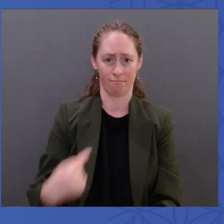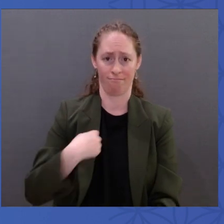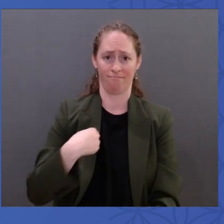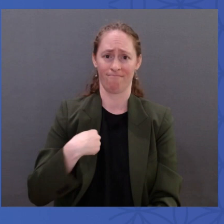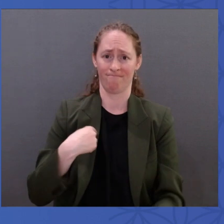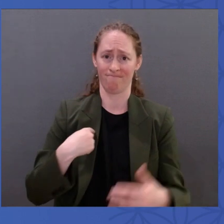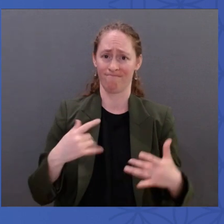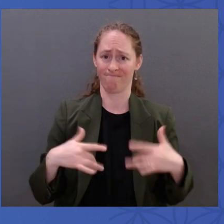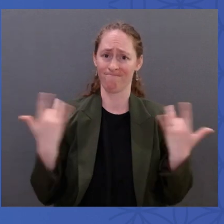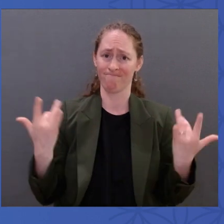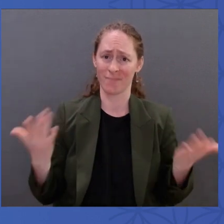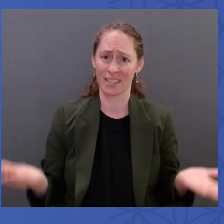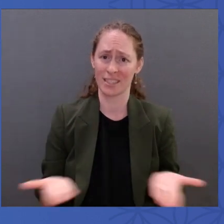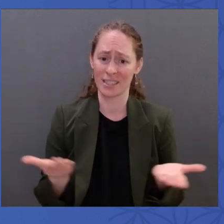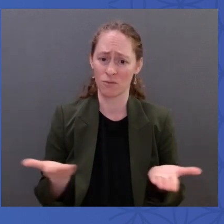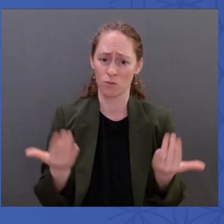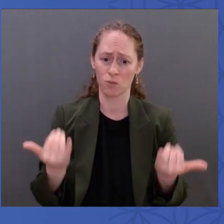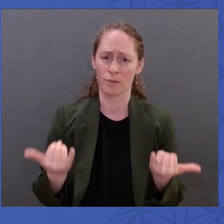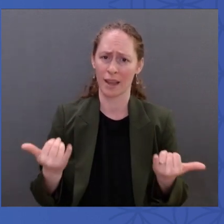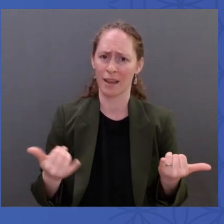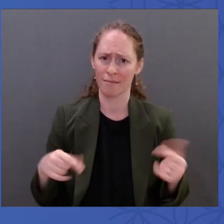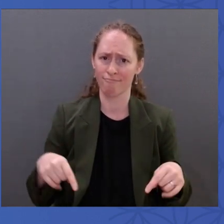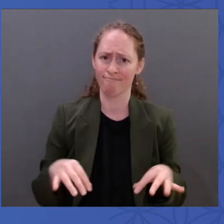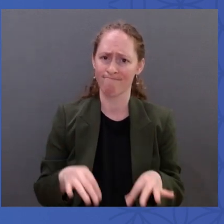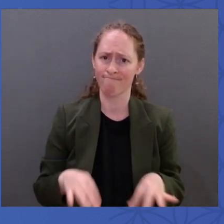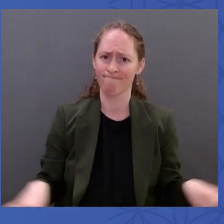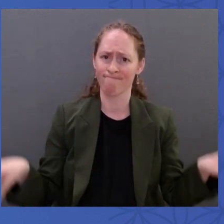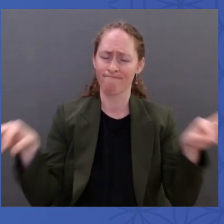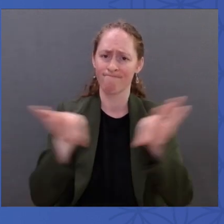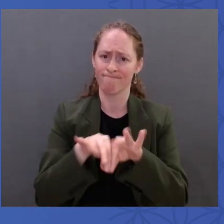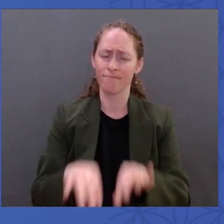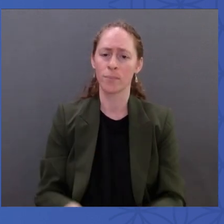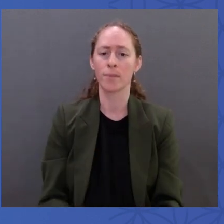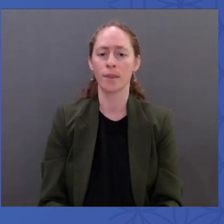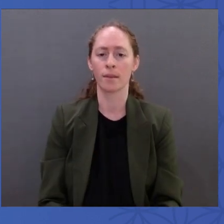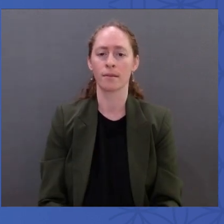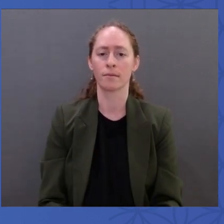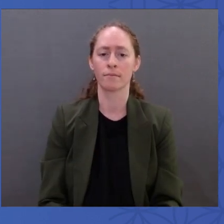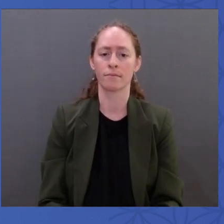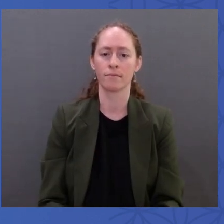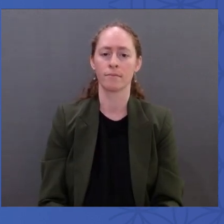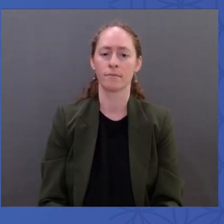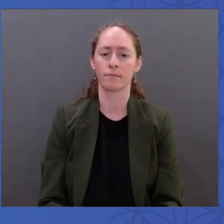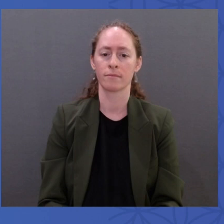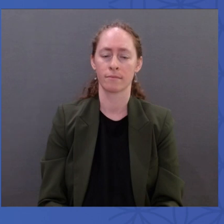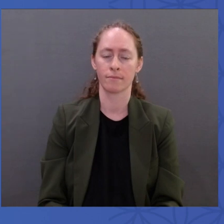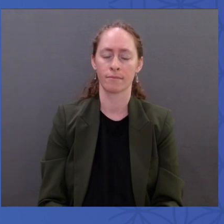The Indo-Pacific framework is the announcement